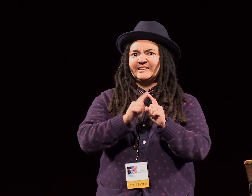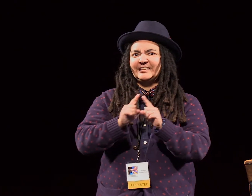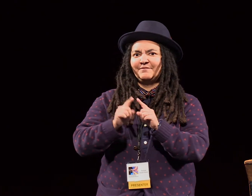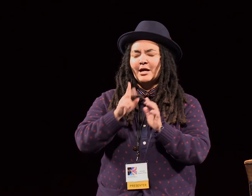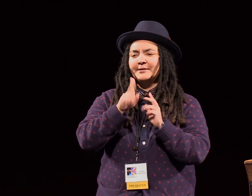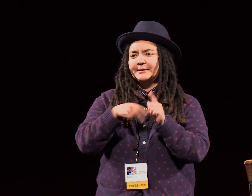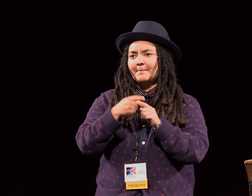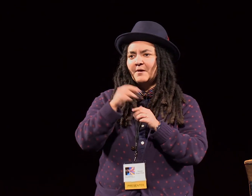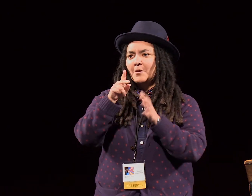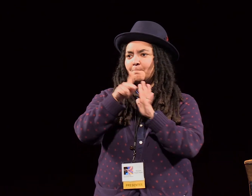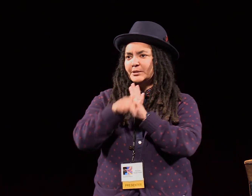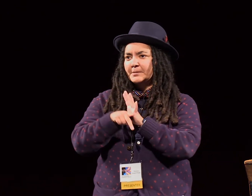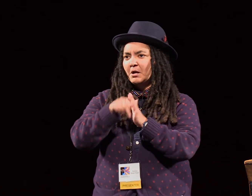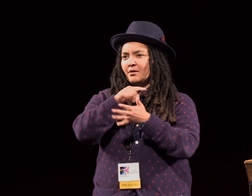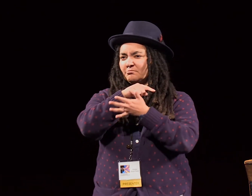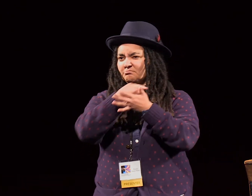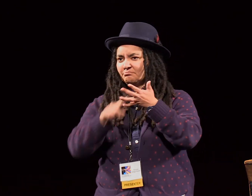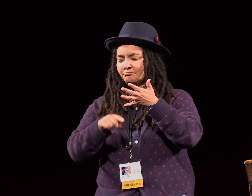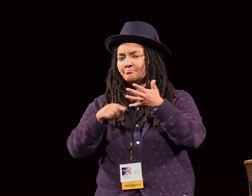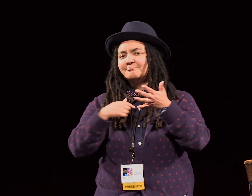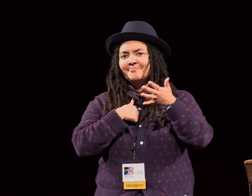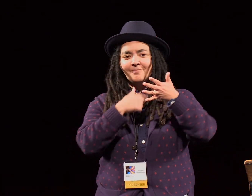Crip Theory follows a few different principles.